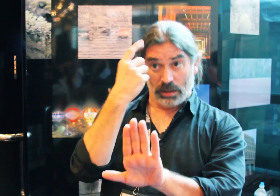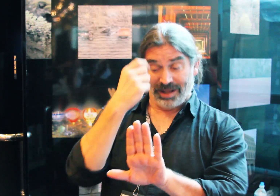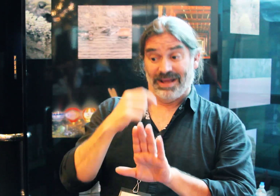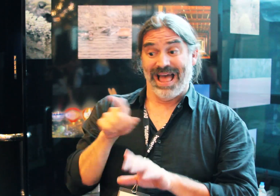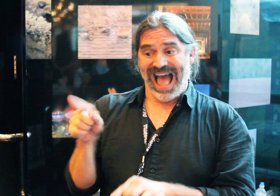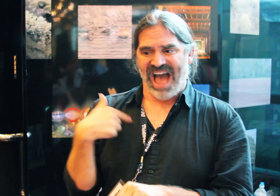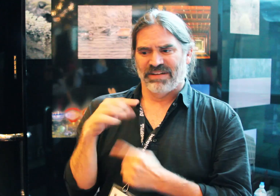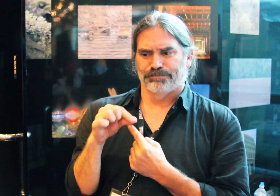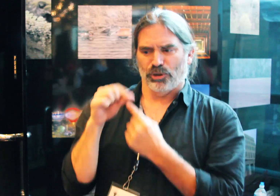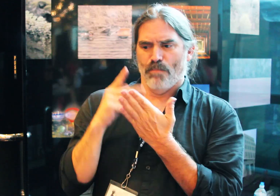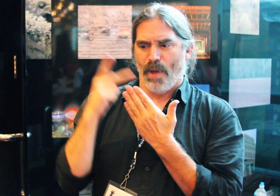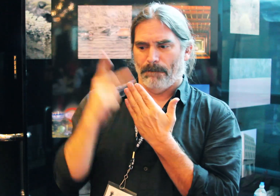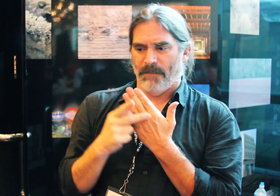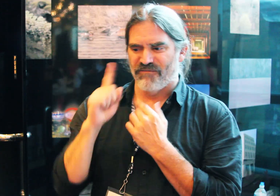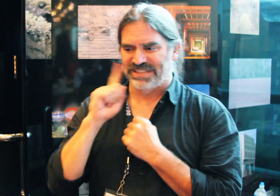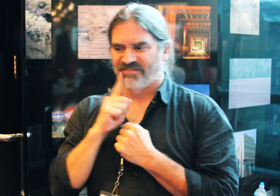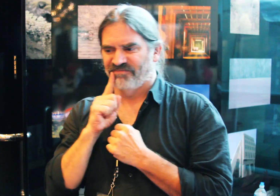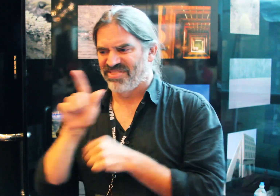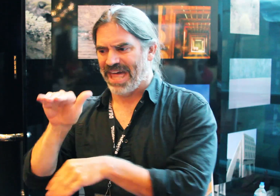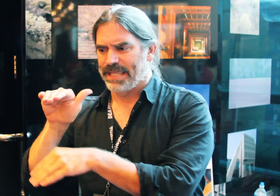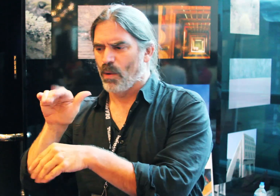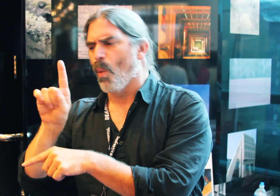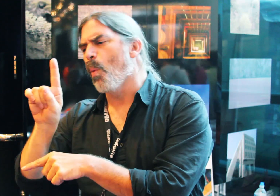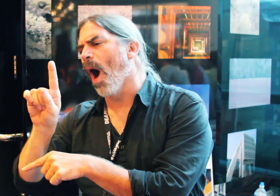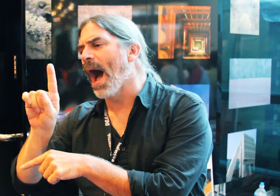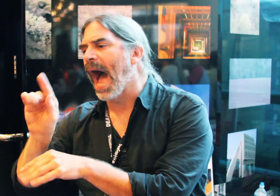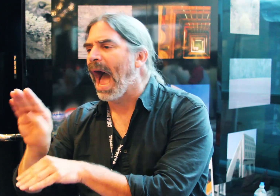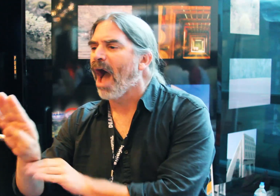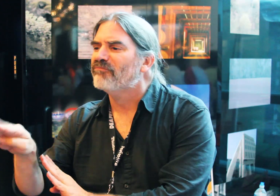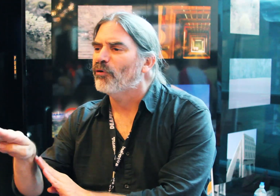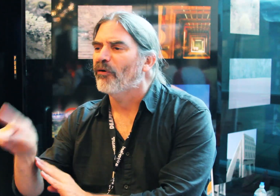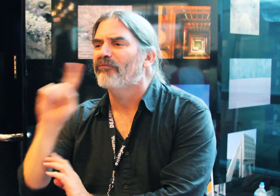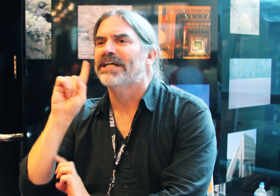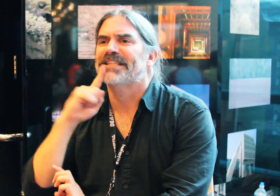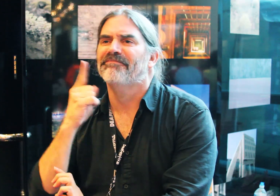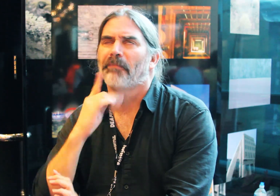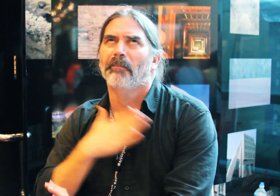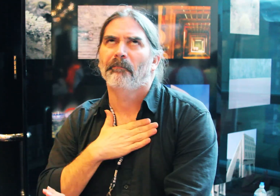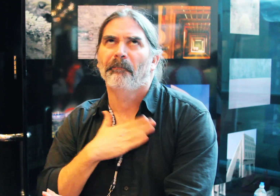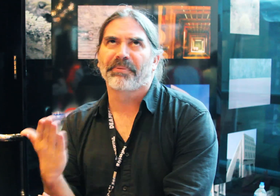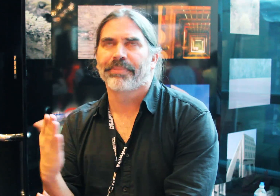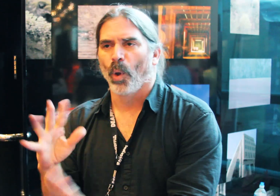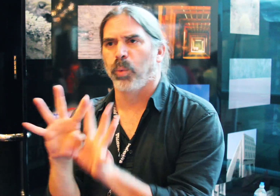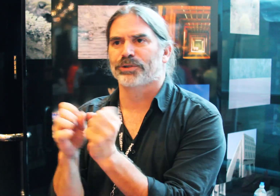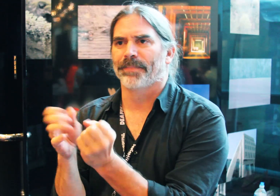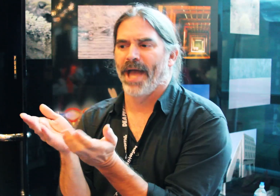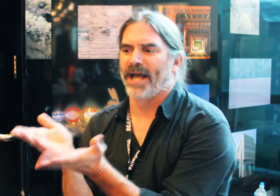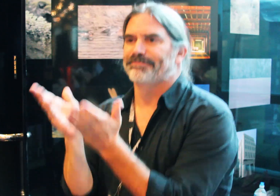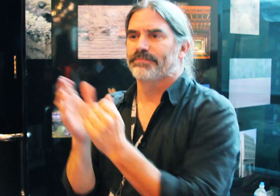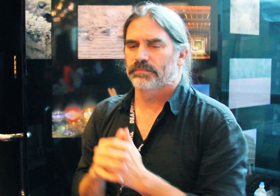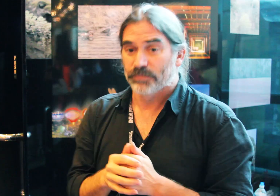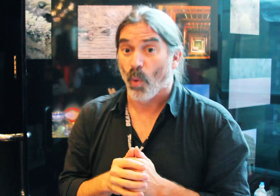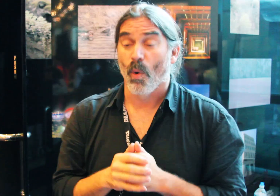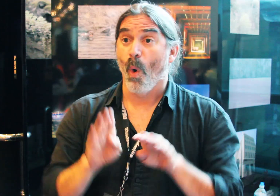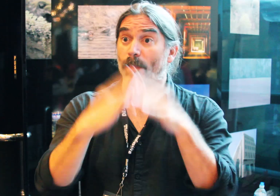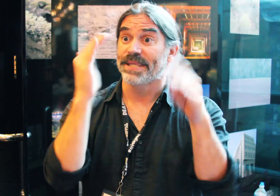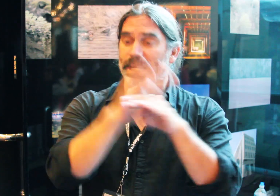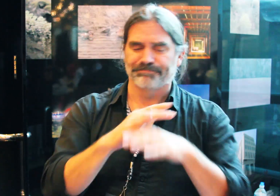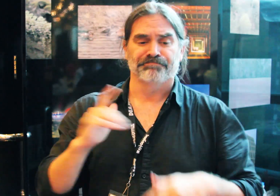now understand, they had special program for the Deaf one afternoon. A "workshop". Opening night,